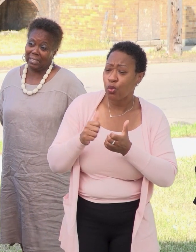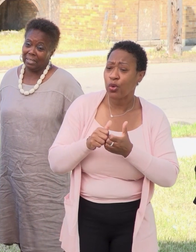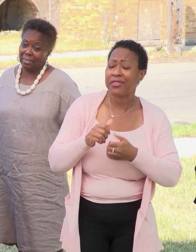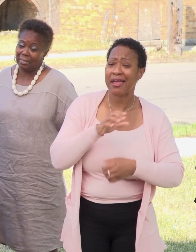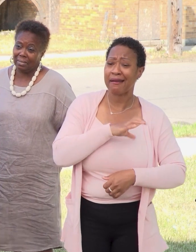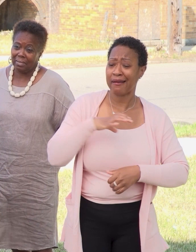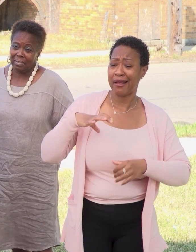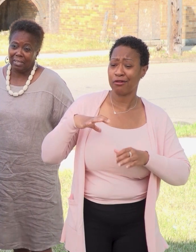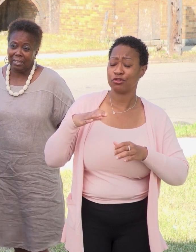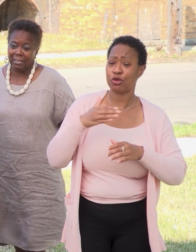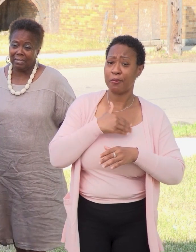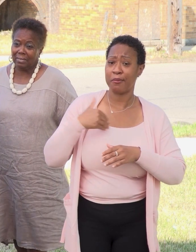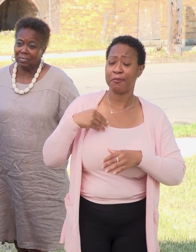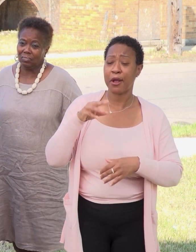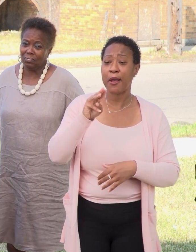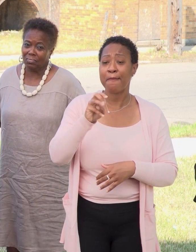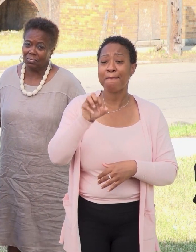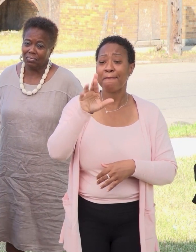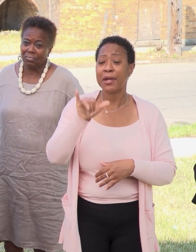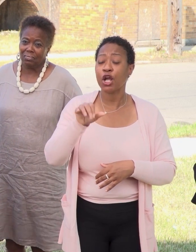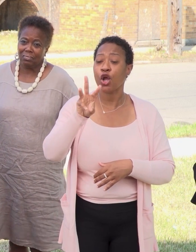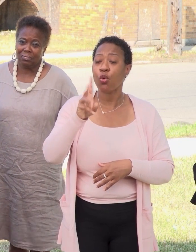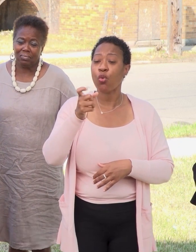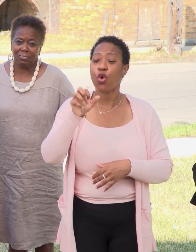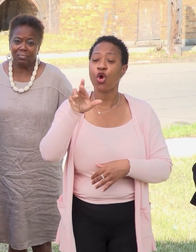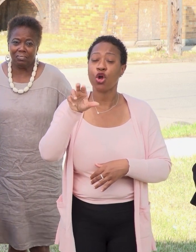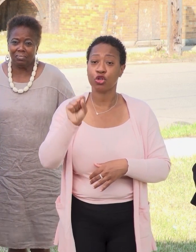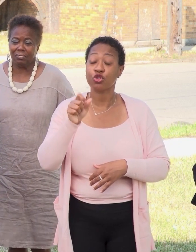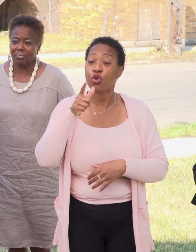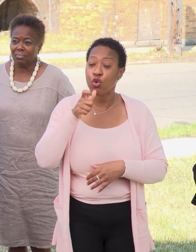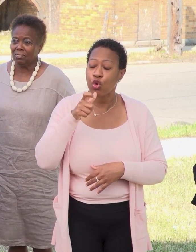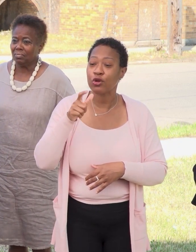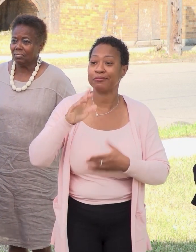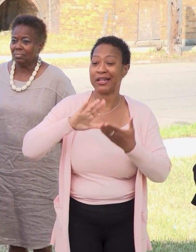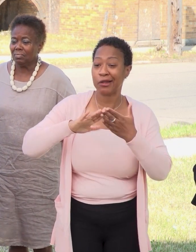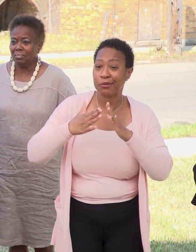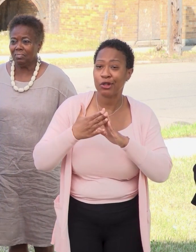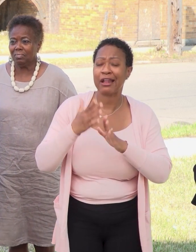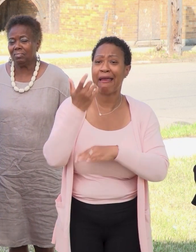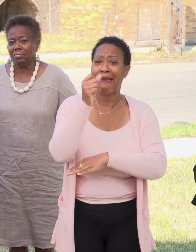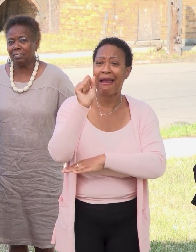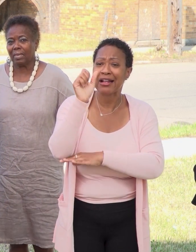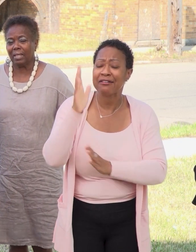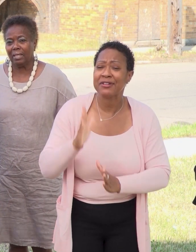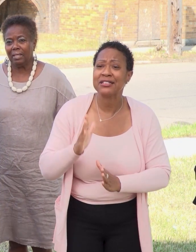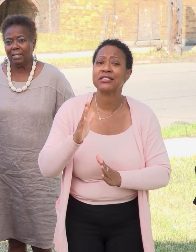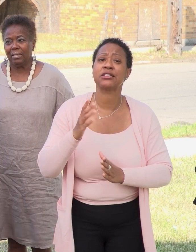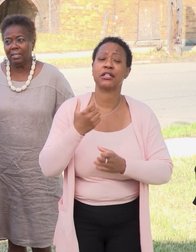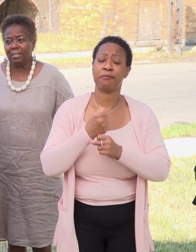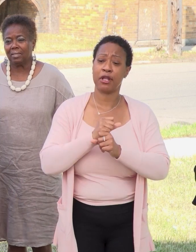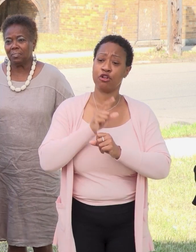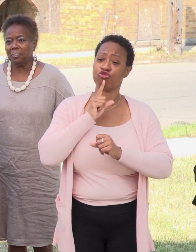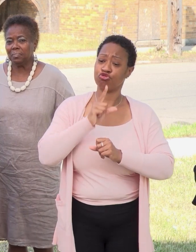INTERESTING THING WHEN YOU HAVE COUNCIL MEMBERS WHO HAVE BEEN COMMUNITY ACTIVISTS AND BRING THAT PERSPECTIVE AND COUNCIL